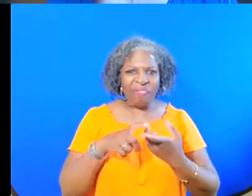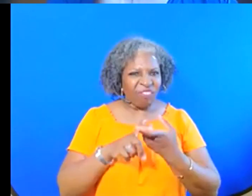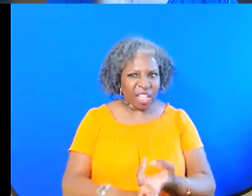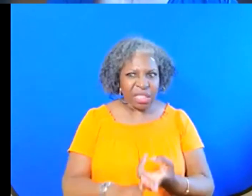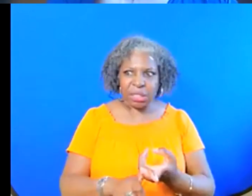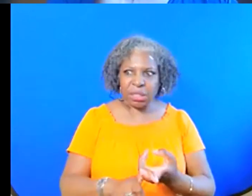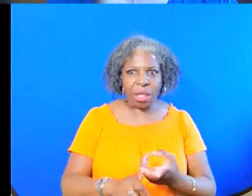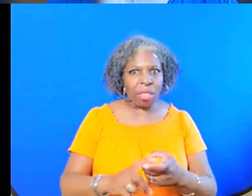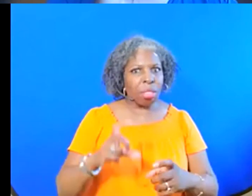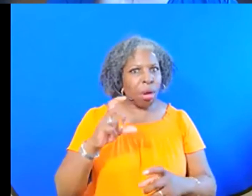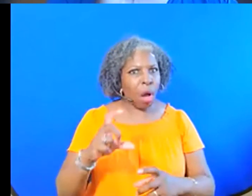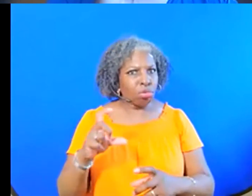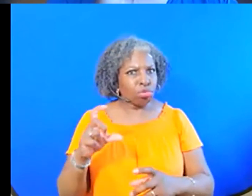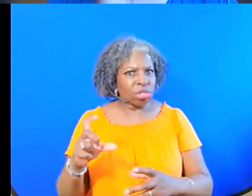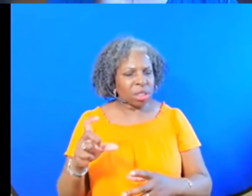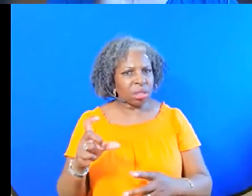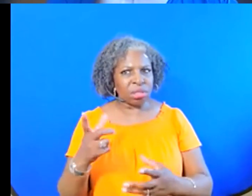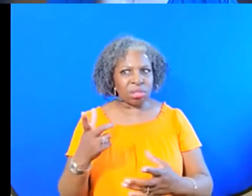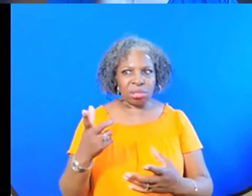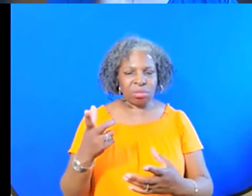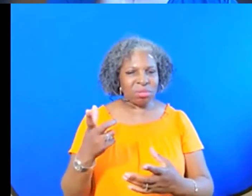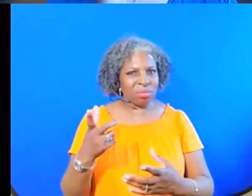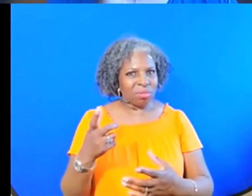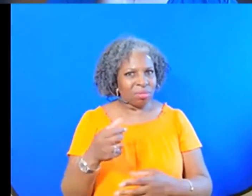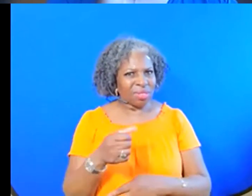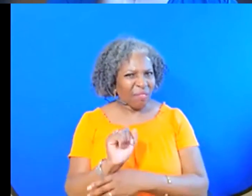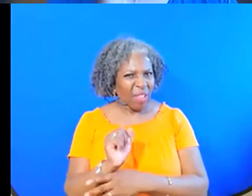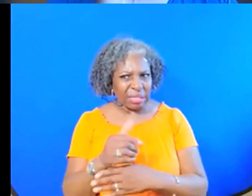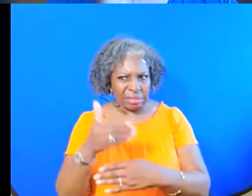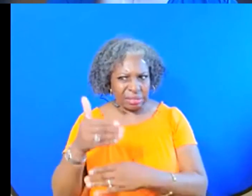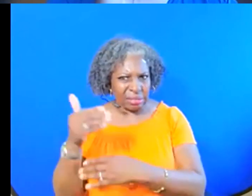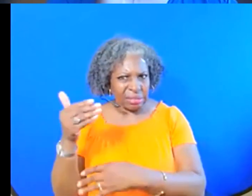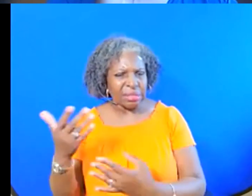They're doing a bit of light fixing here and there, but there's, yeah.